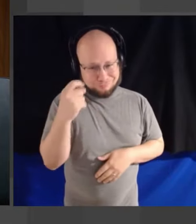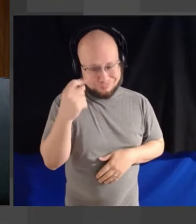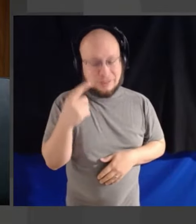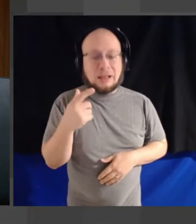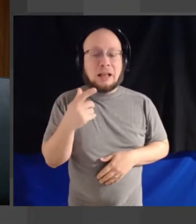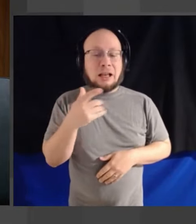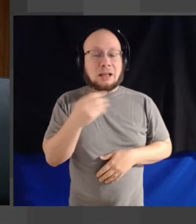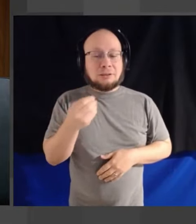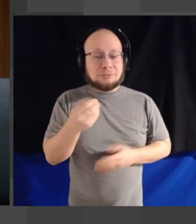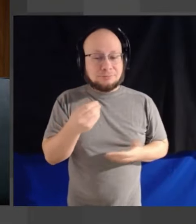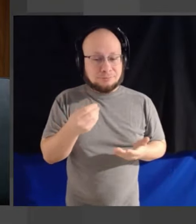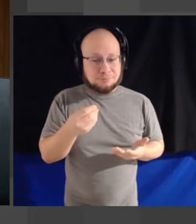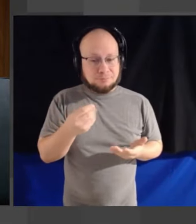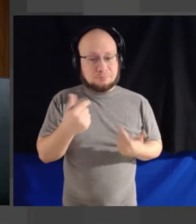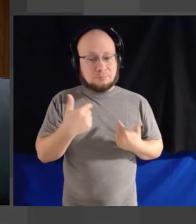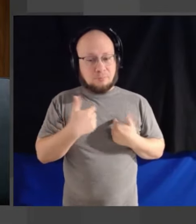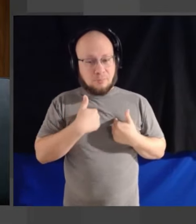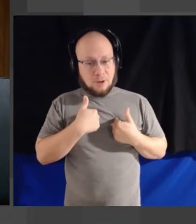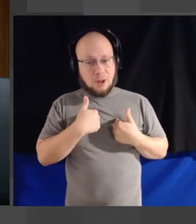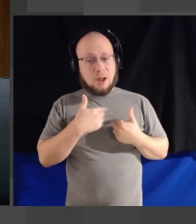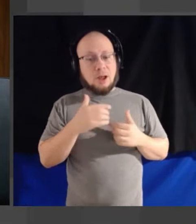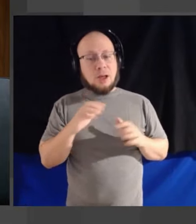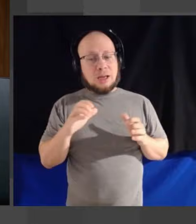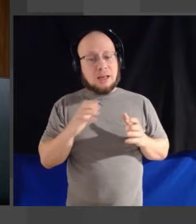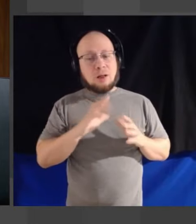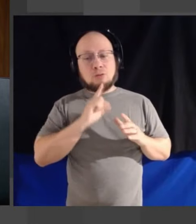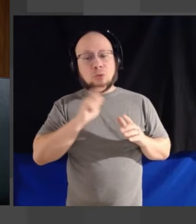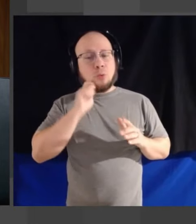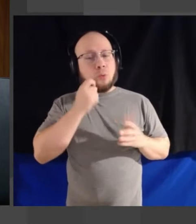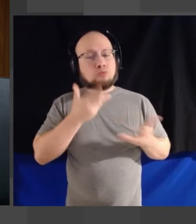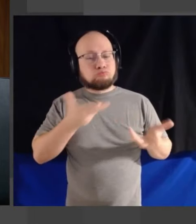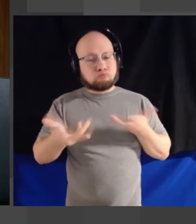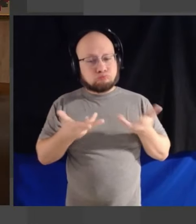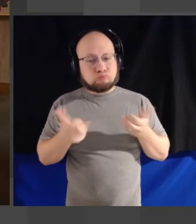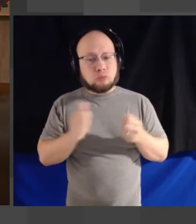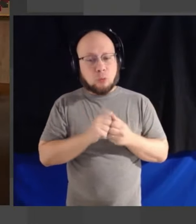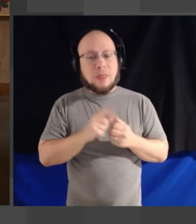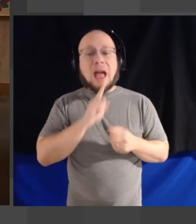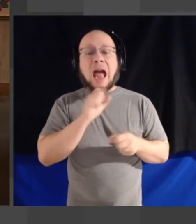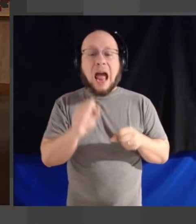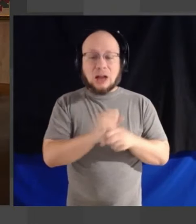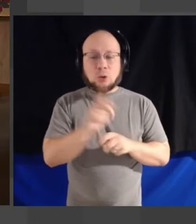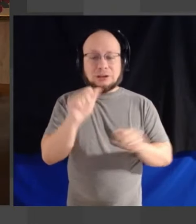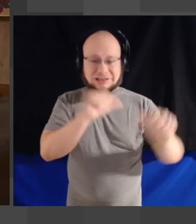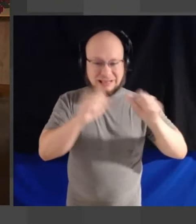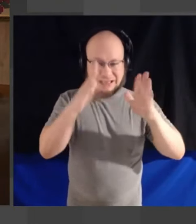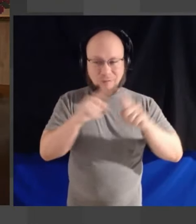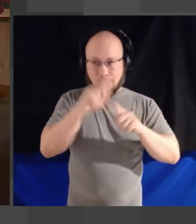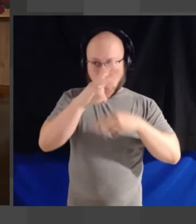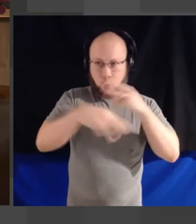I'VE SPENT A LOT OF TIME WITH IT